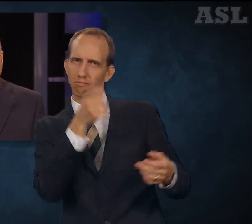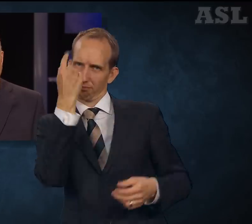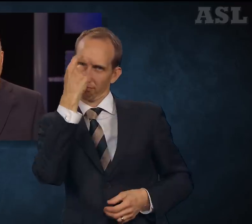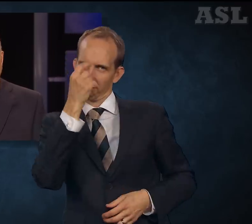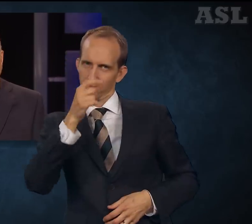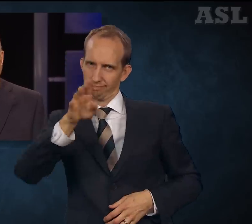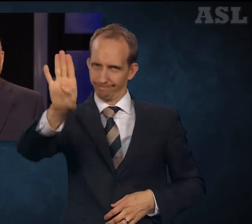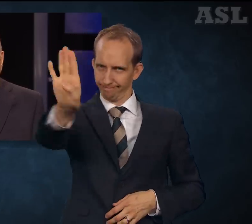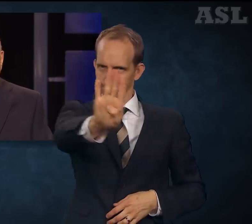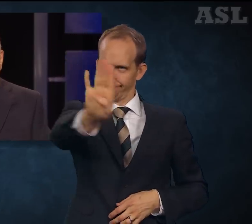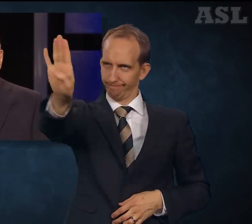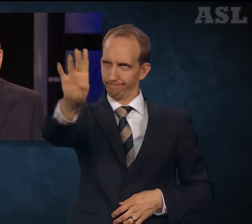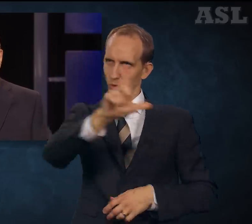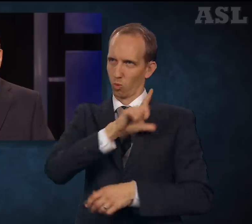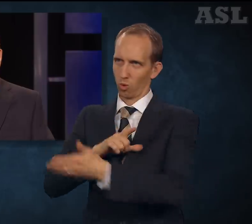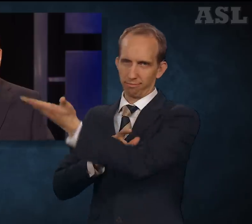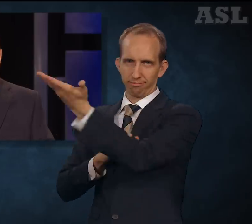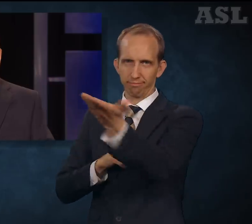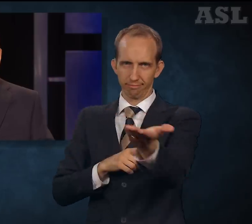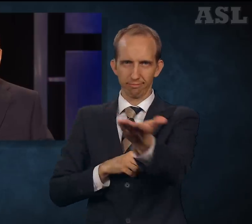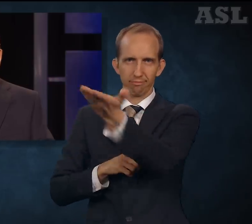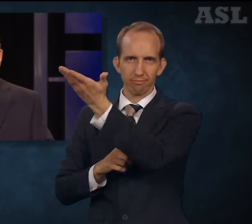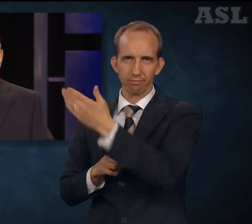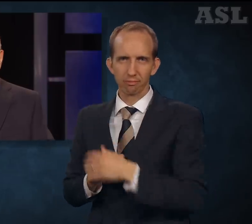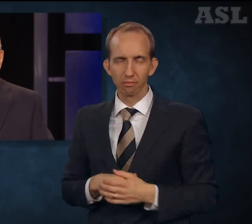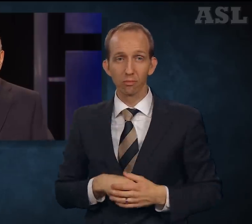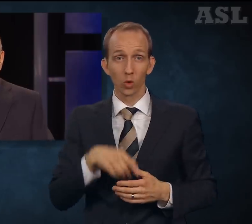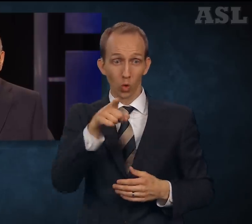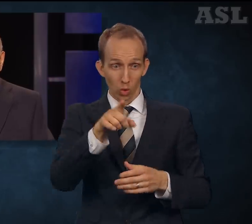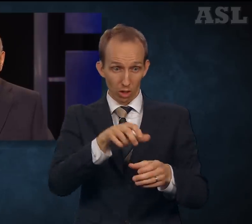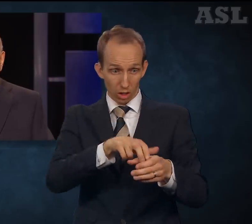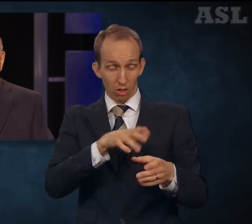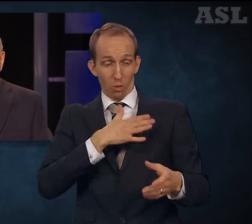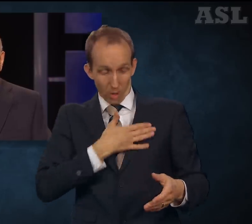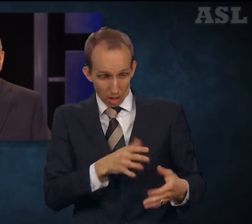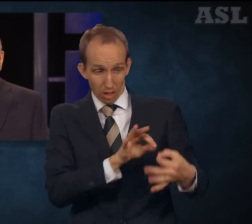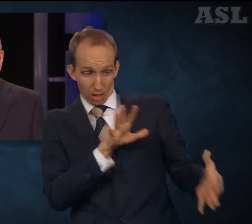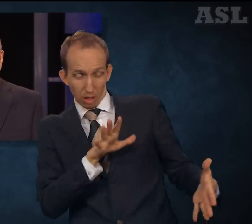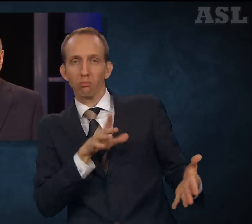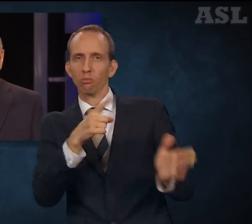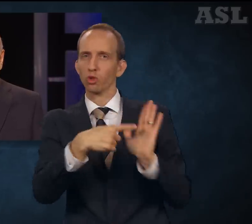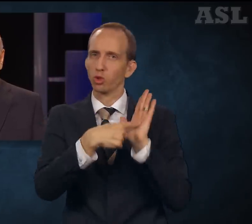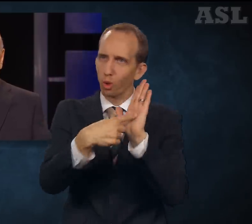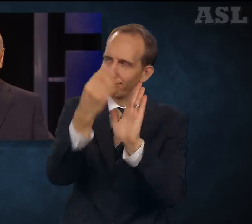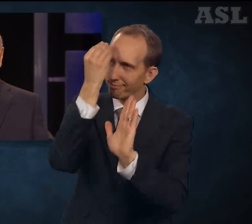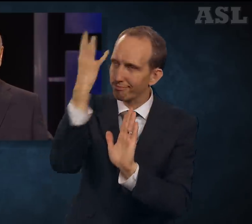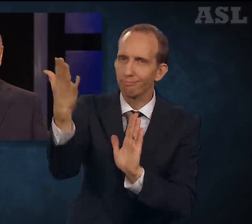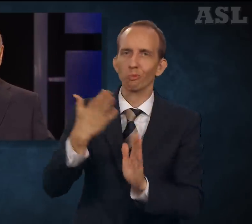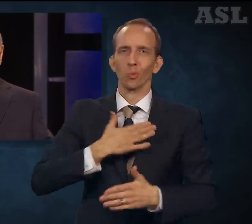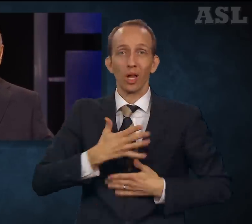LORD. IT WILL BE YOUR SIGN TO HIM